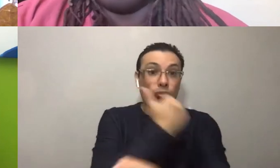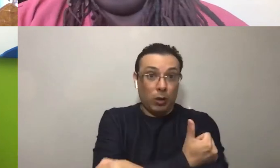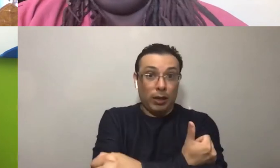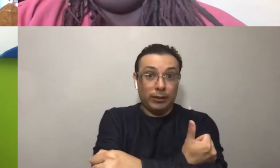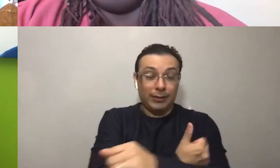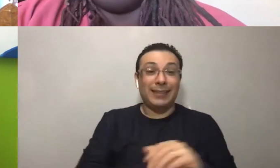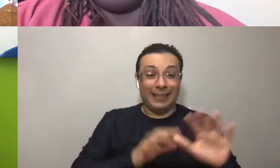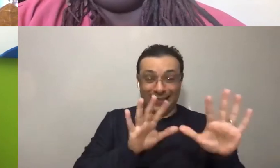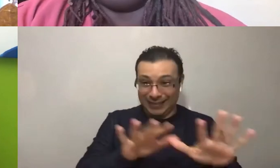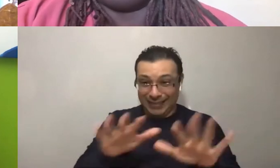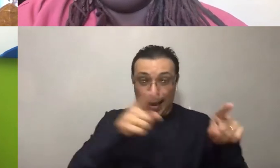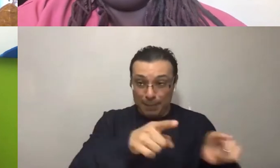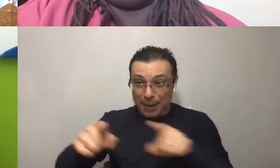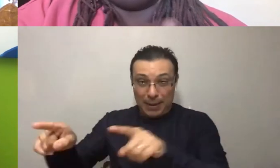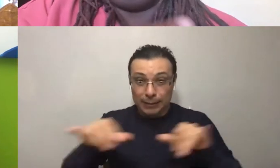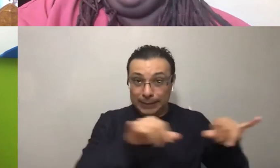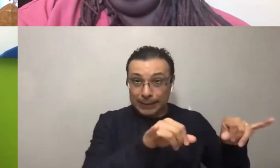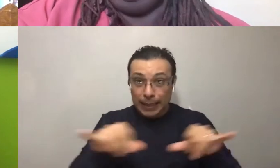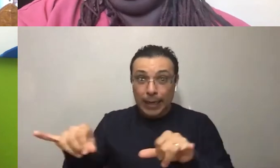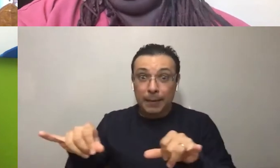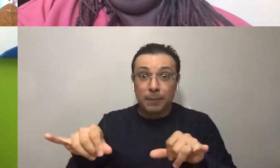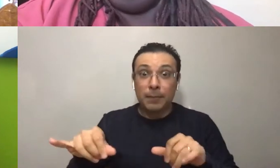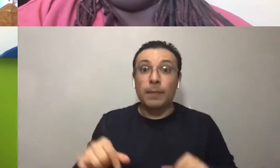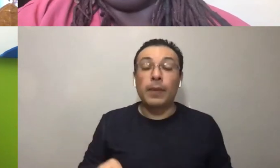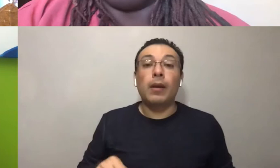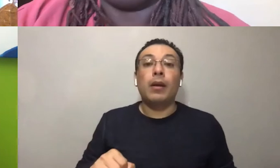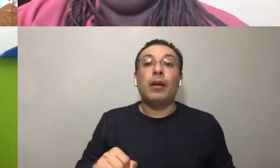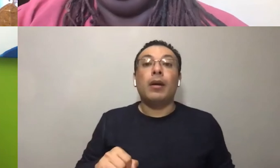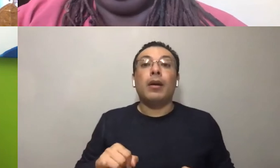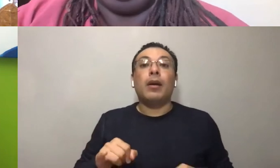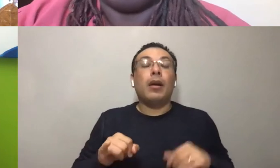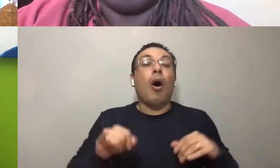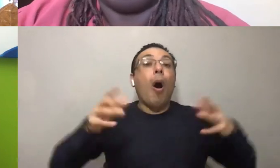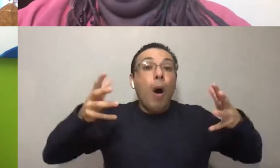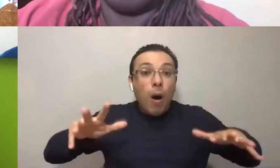for whom their behaviors are seen as criminal because of drug laws,